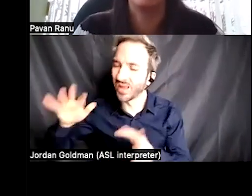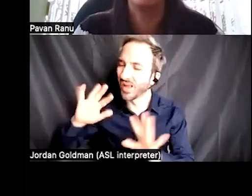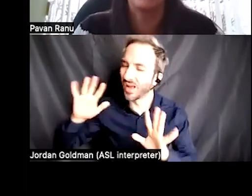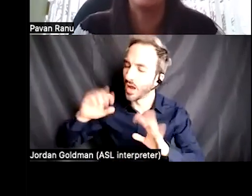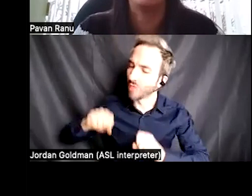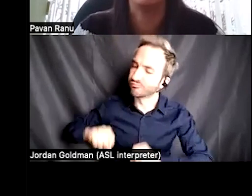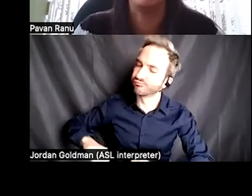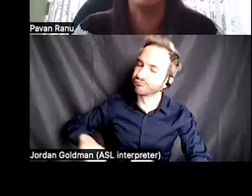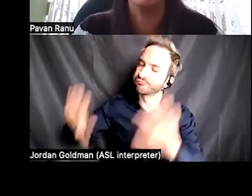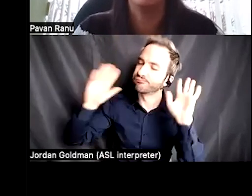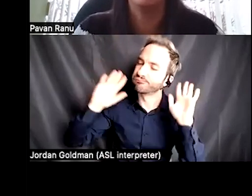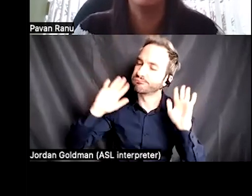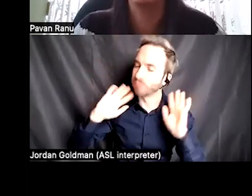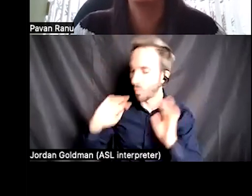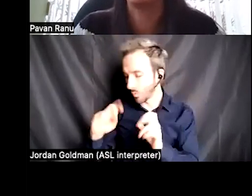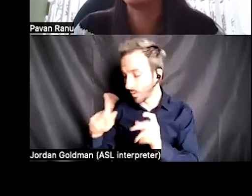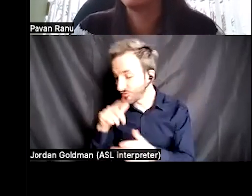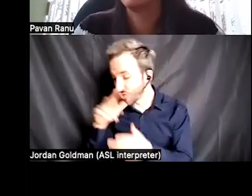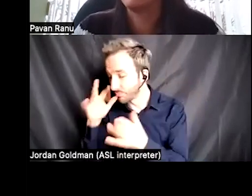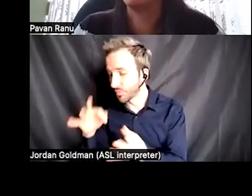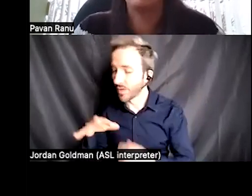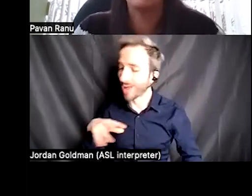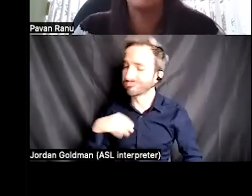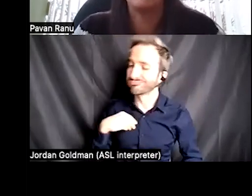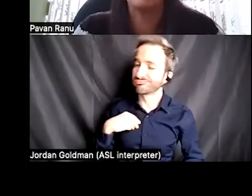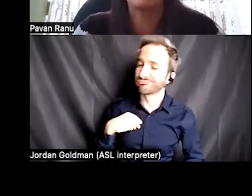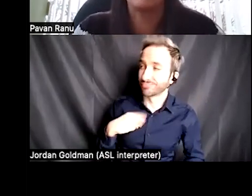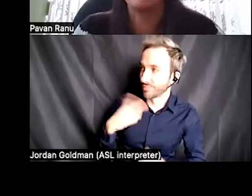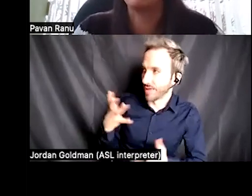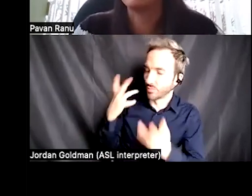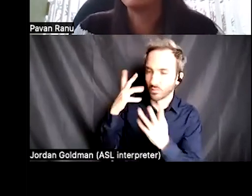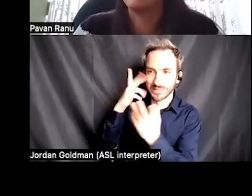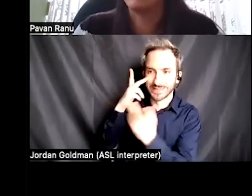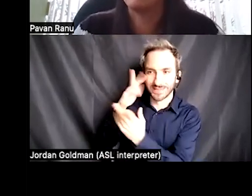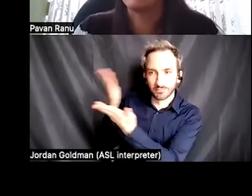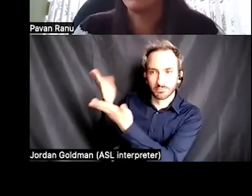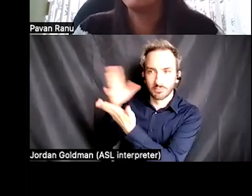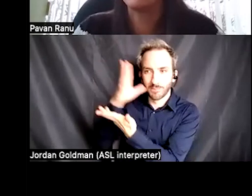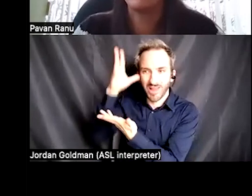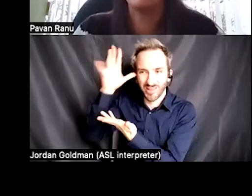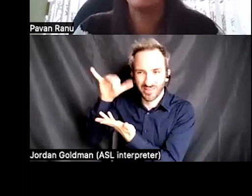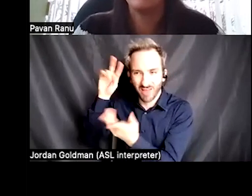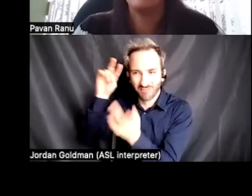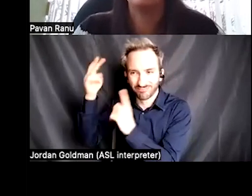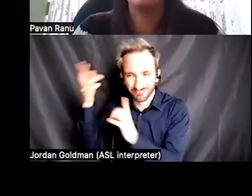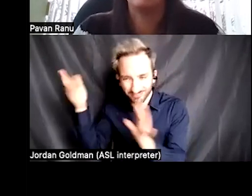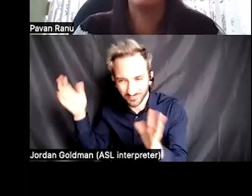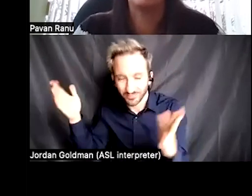that it's okay to be imperfect. And we'll also see this concept shift over in home design and a lot